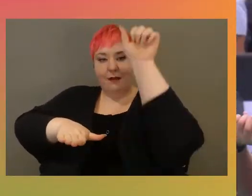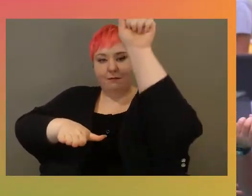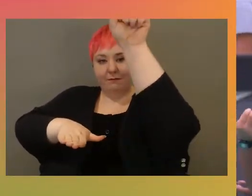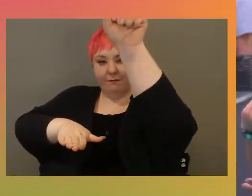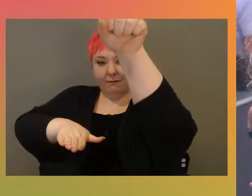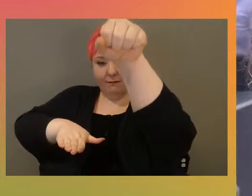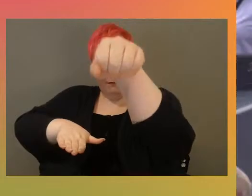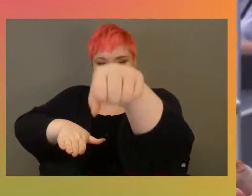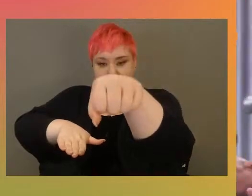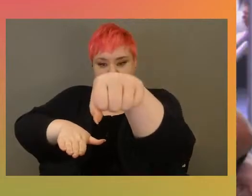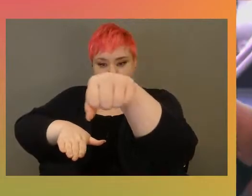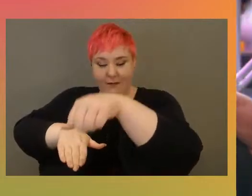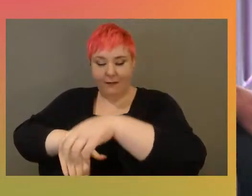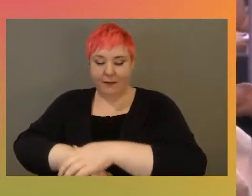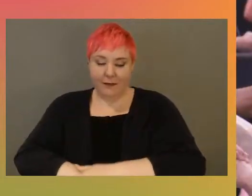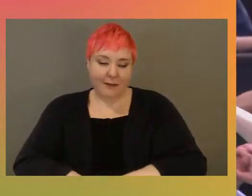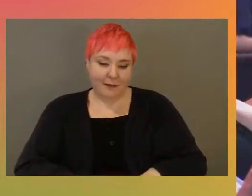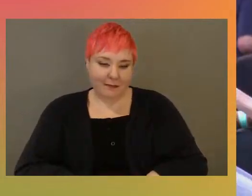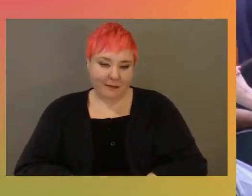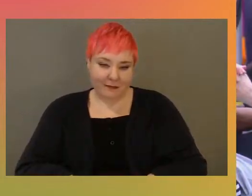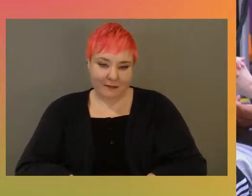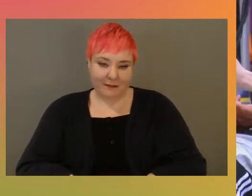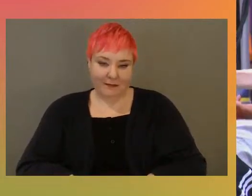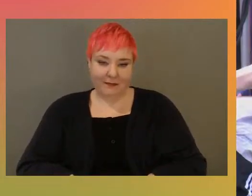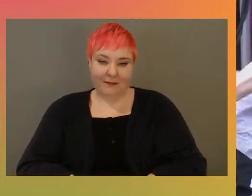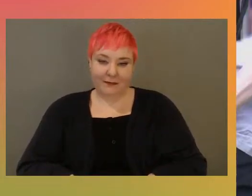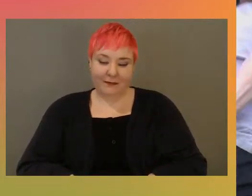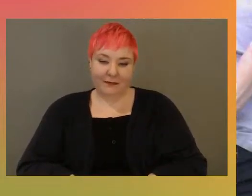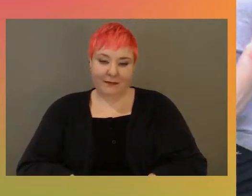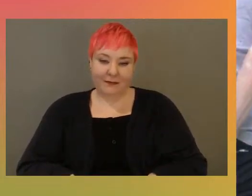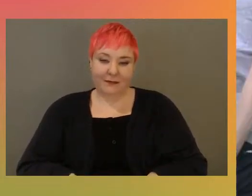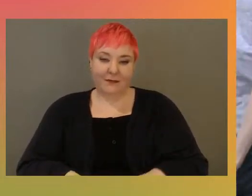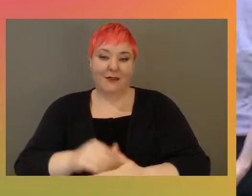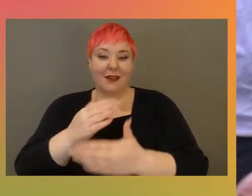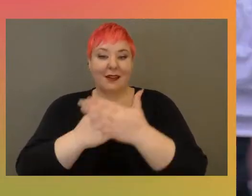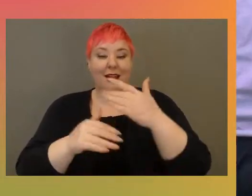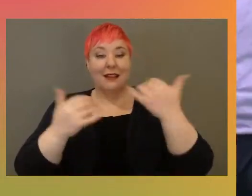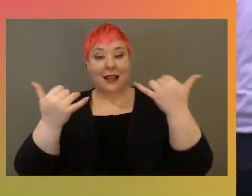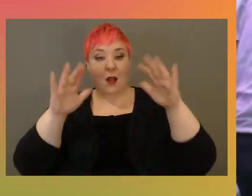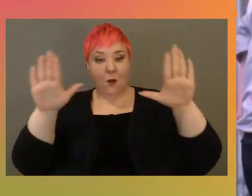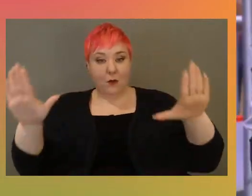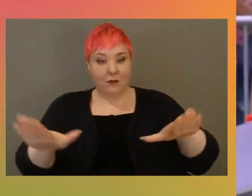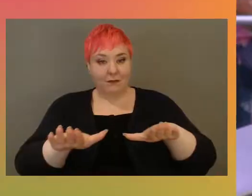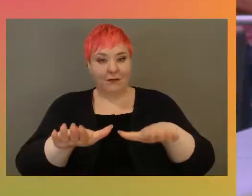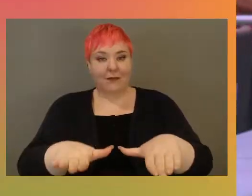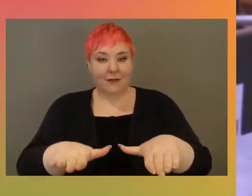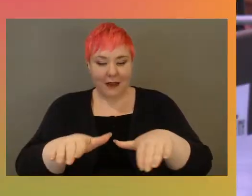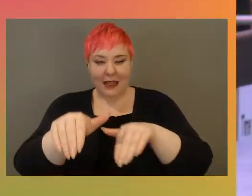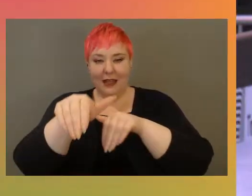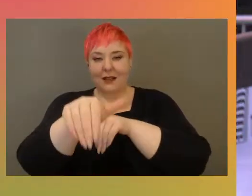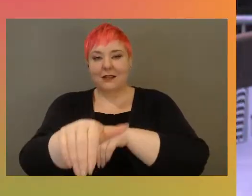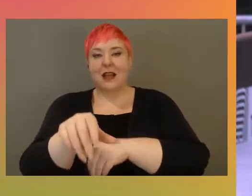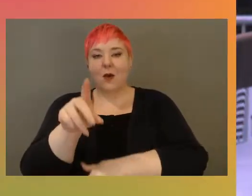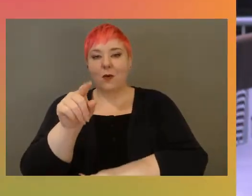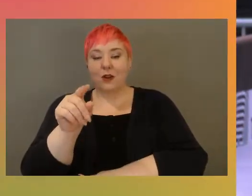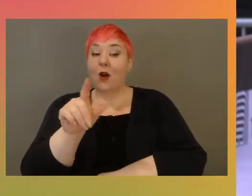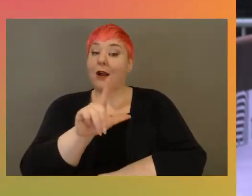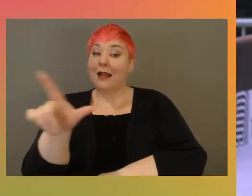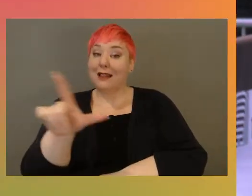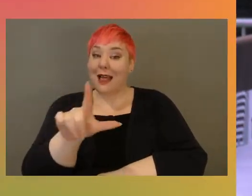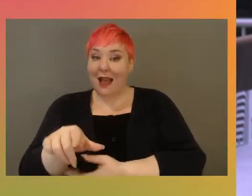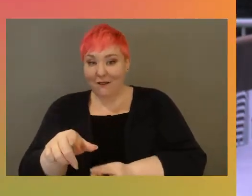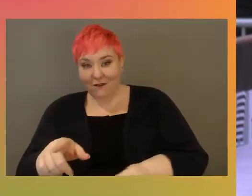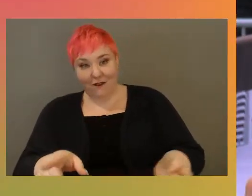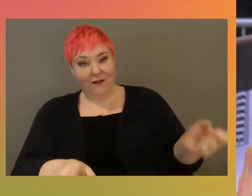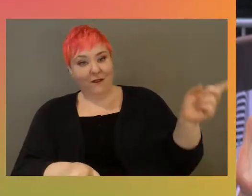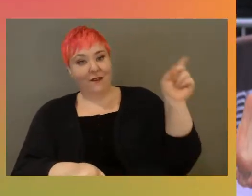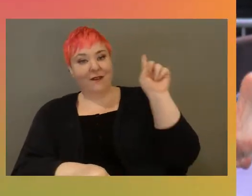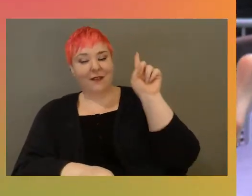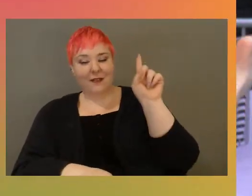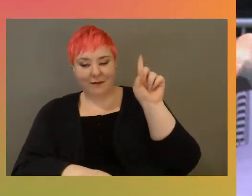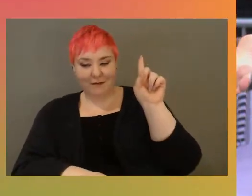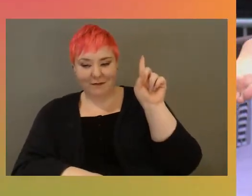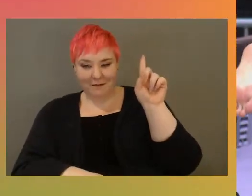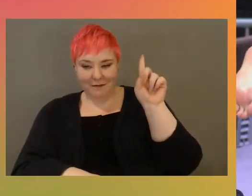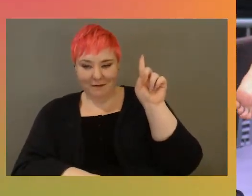BACK HEAL, CREATING A DEEP ROOTS